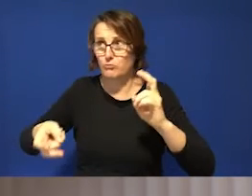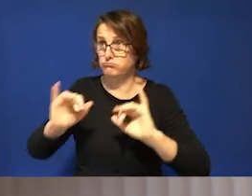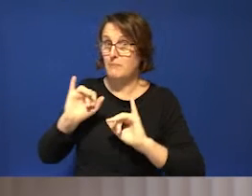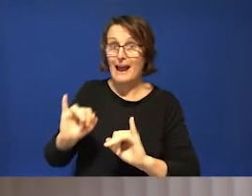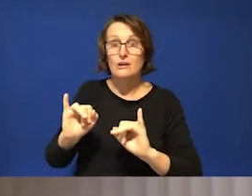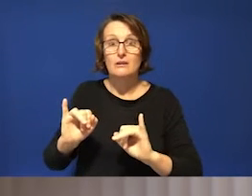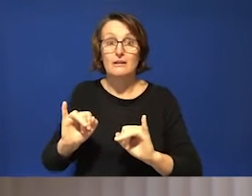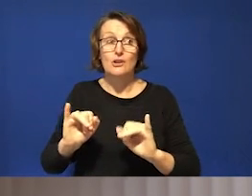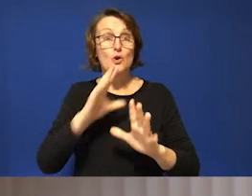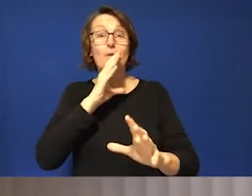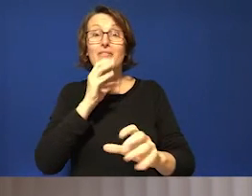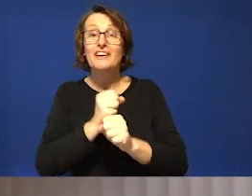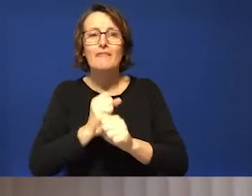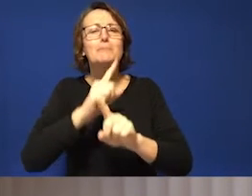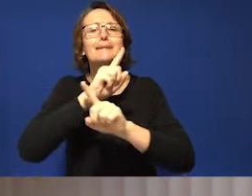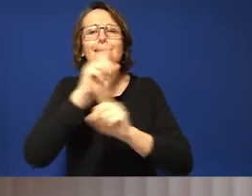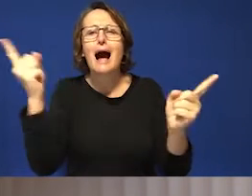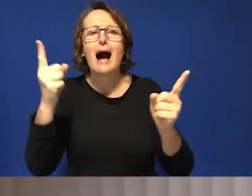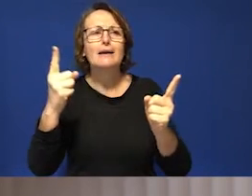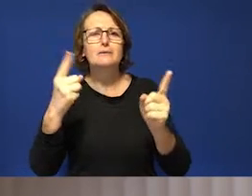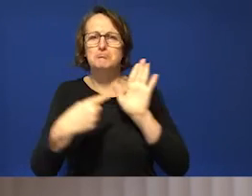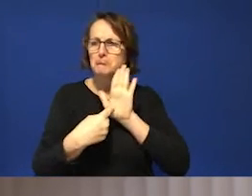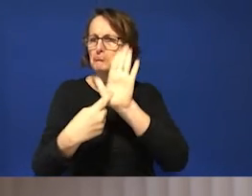you can't preach occupational health and safety,